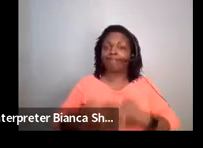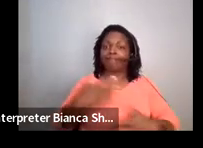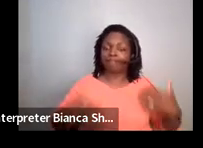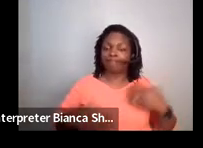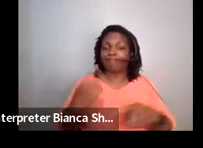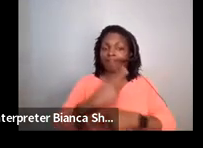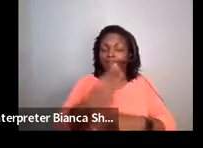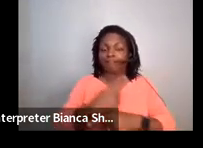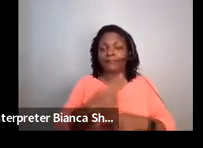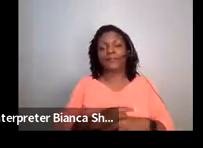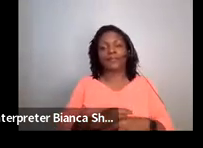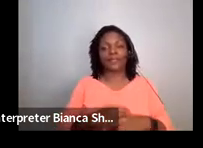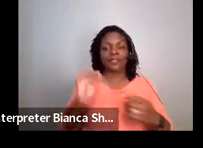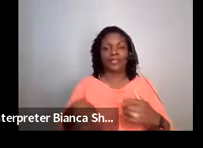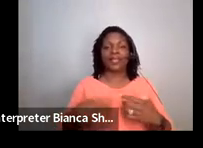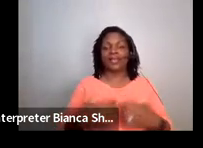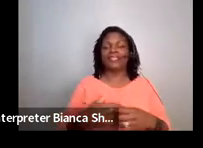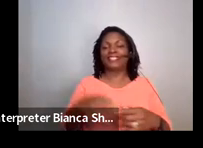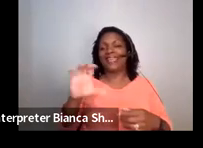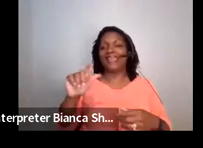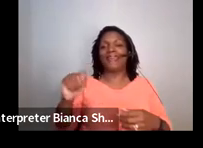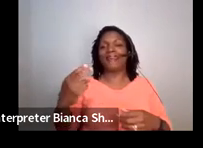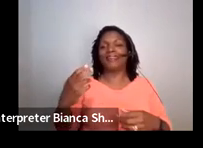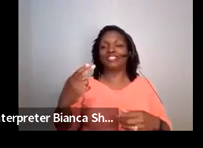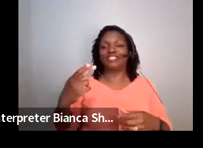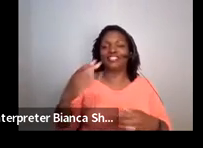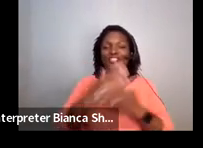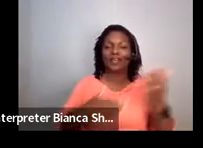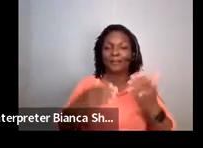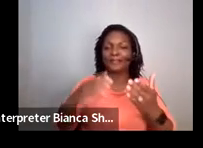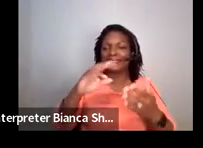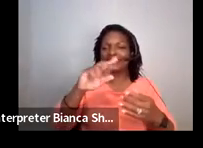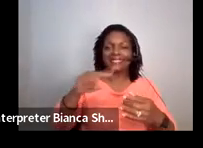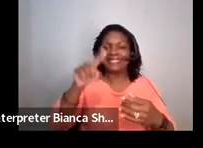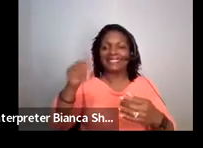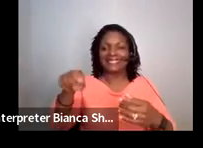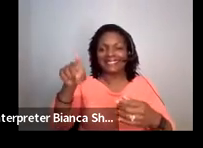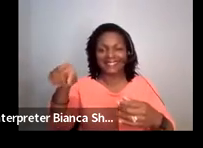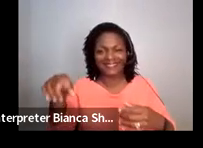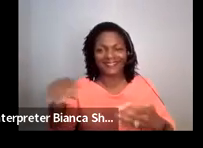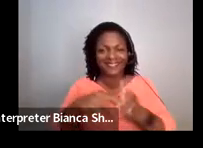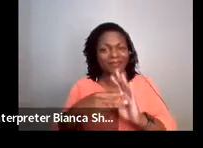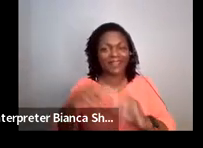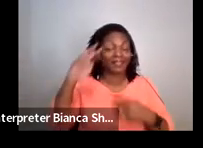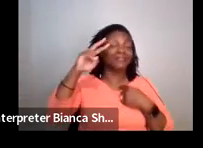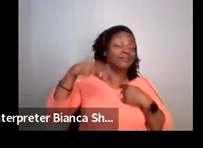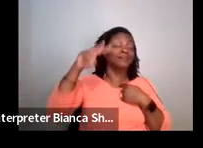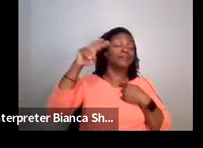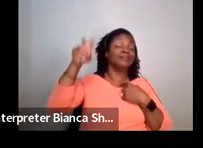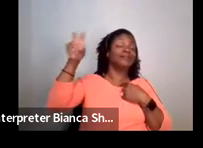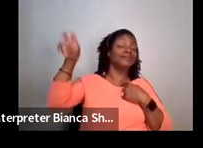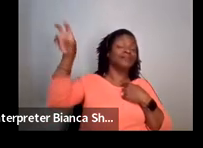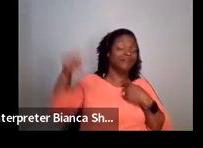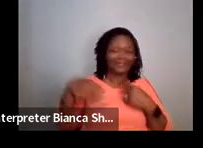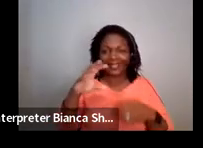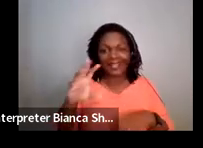If you're not a sleeper you need to learn how to become a sleeper, and not, as I told my good friend, not at 2 o'clock in the afternoon for barely sleeping.